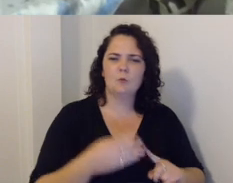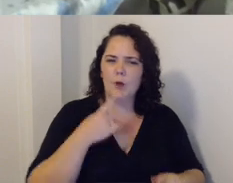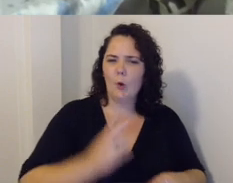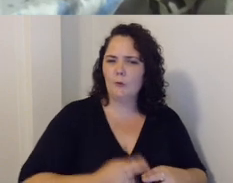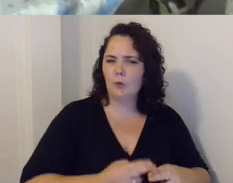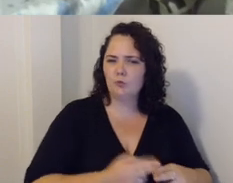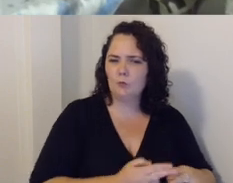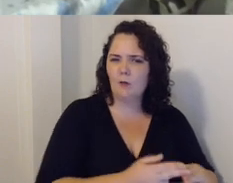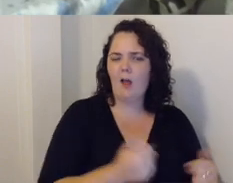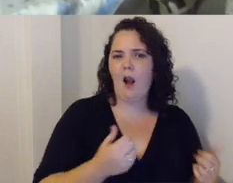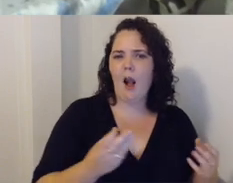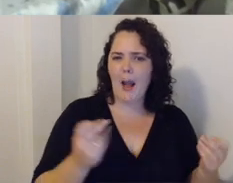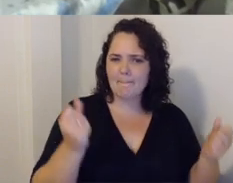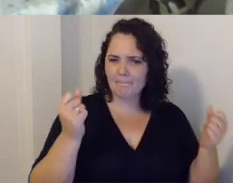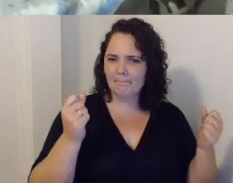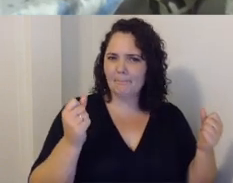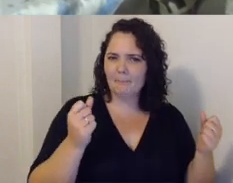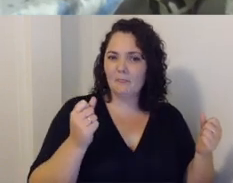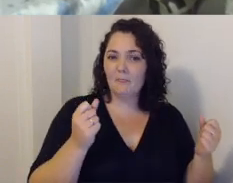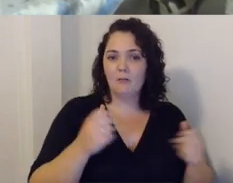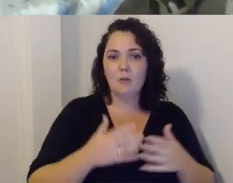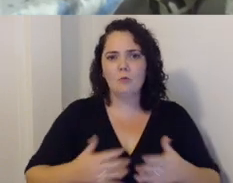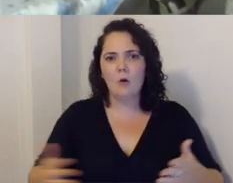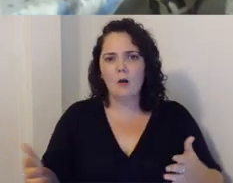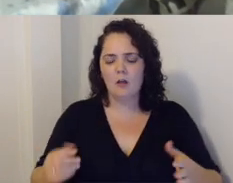when they have too much time to think about it, sometimes they get in their own way